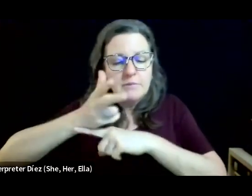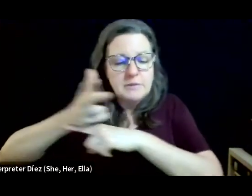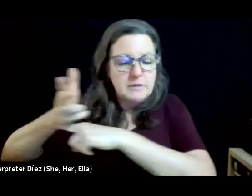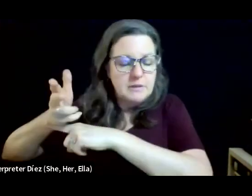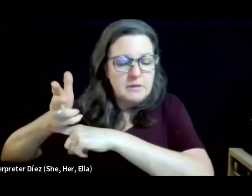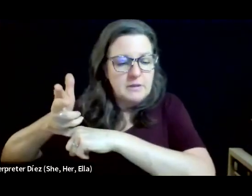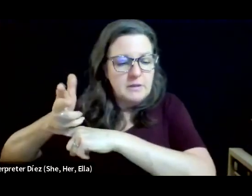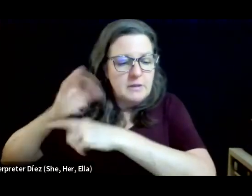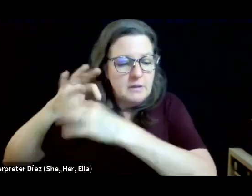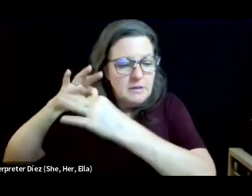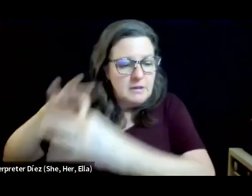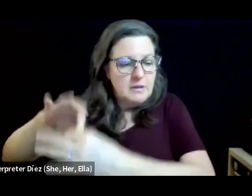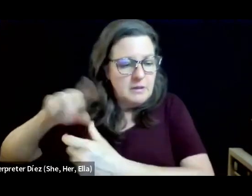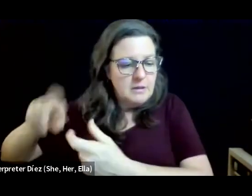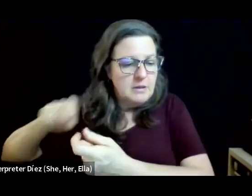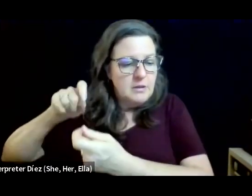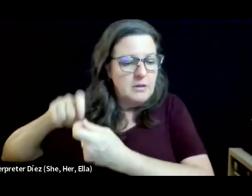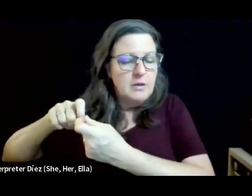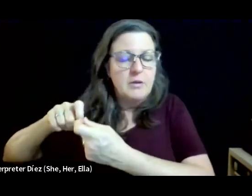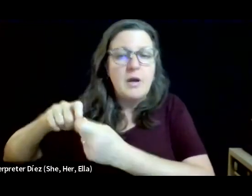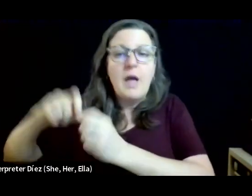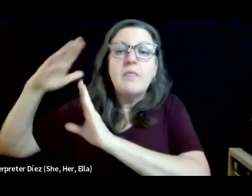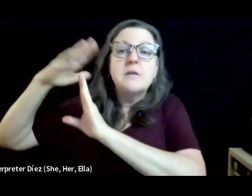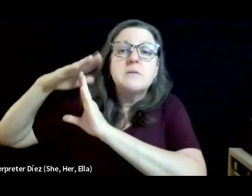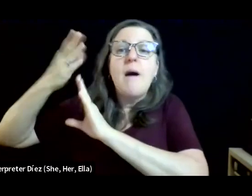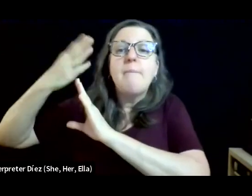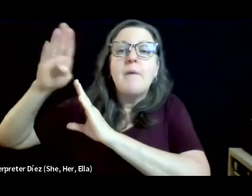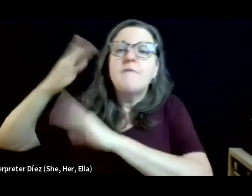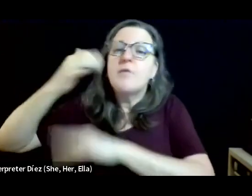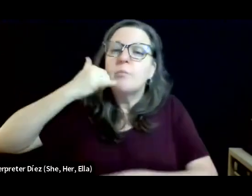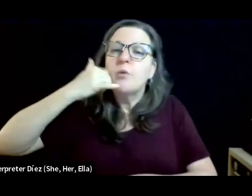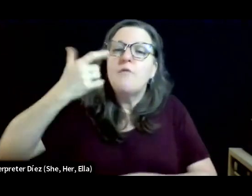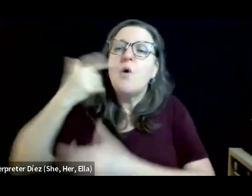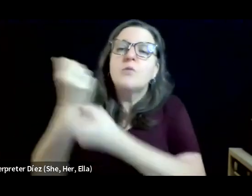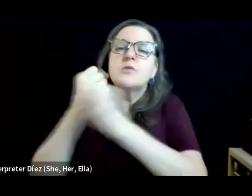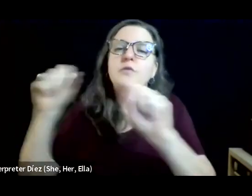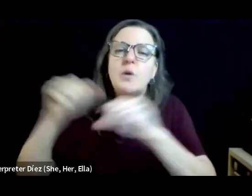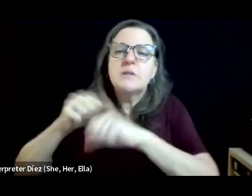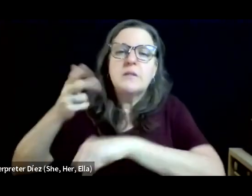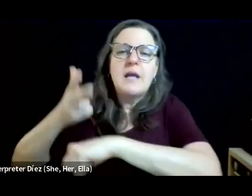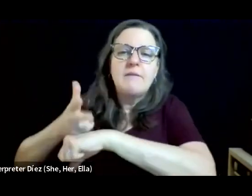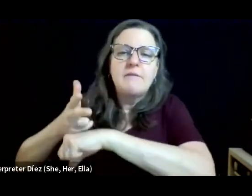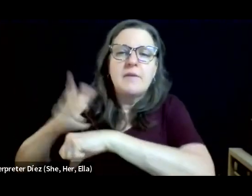with the top of the blue phones for safety in the parking lots and other areas and not in workspaces, or in